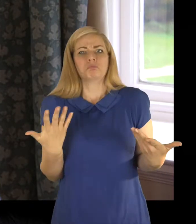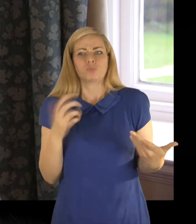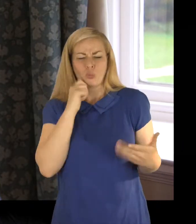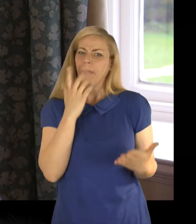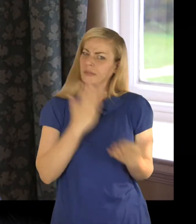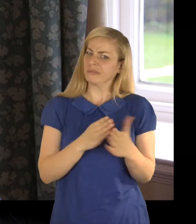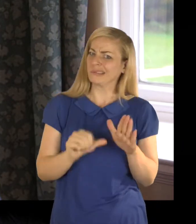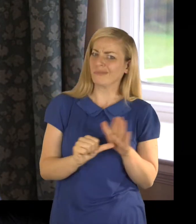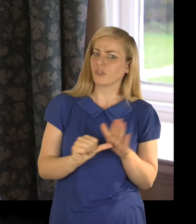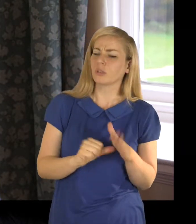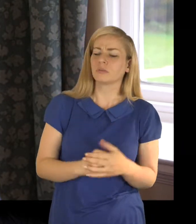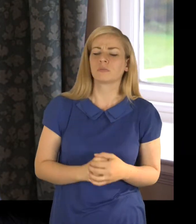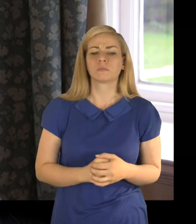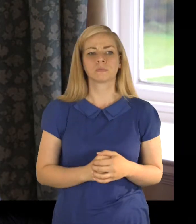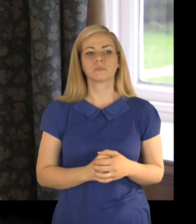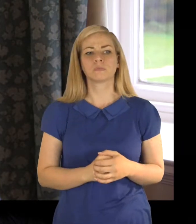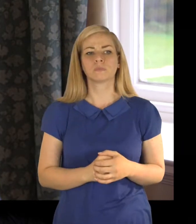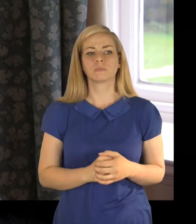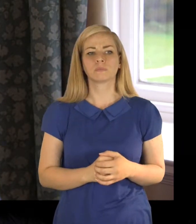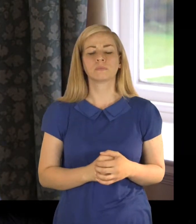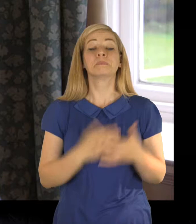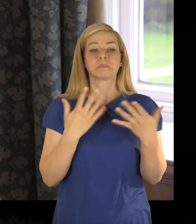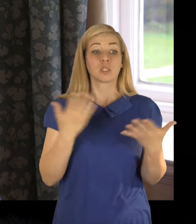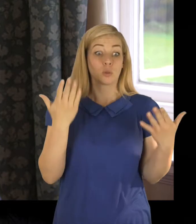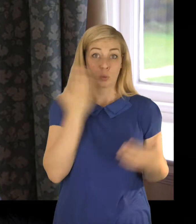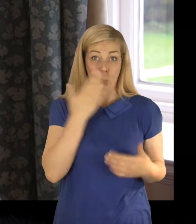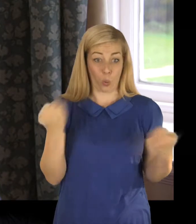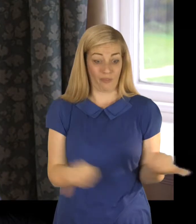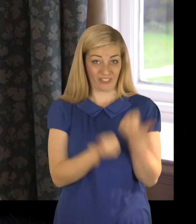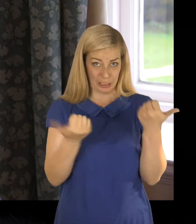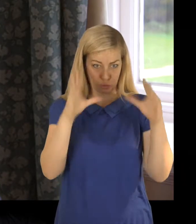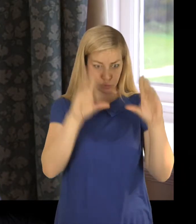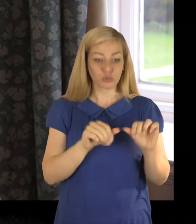Interviewer: Where did you go to after school? Daniel: Eh?